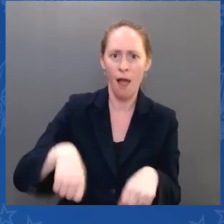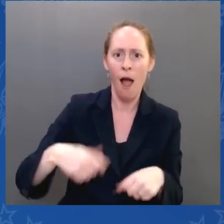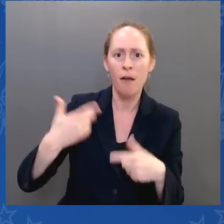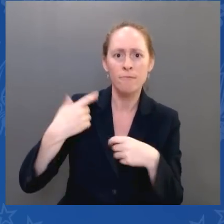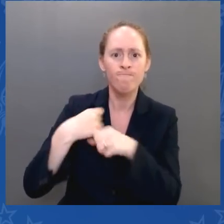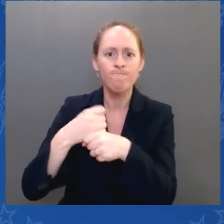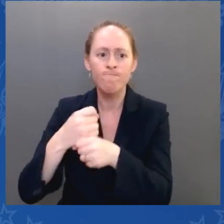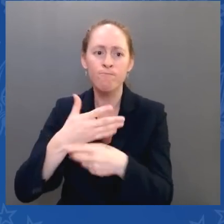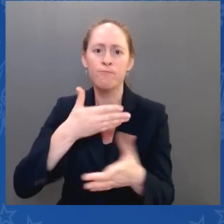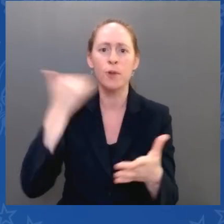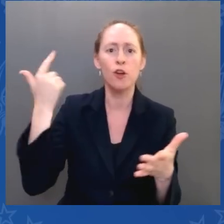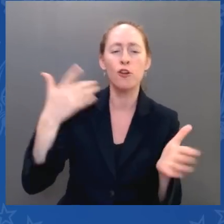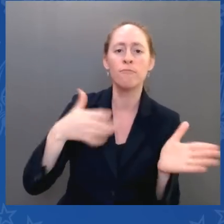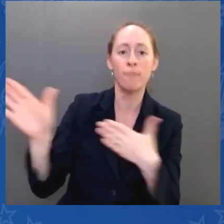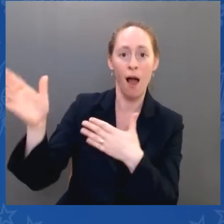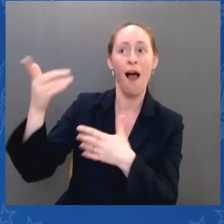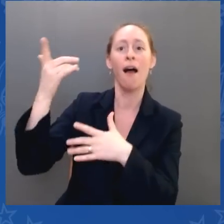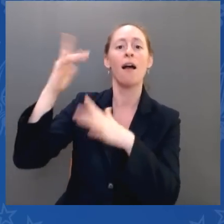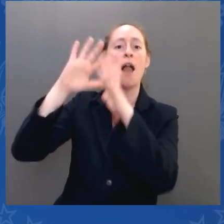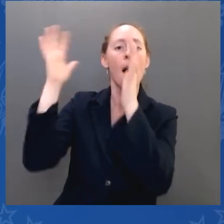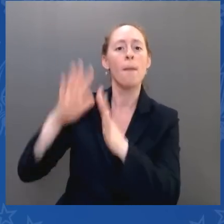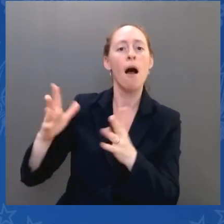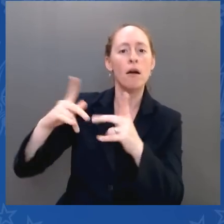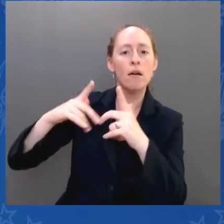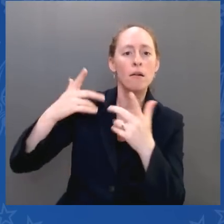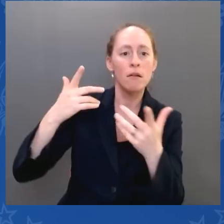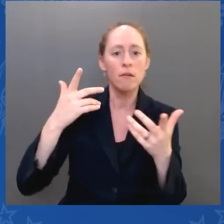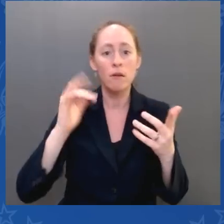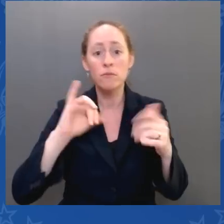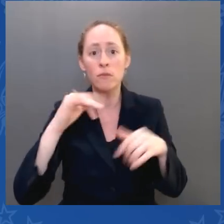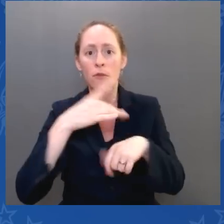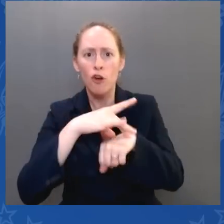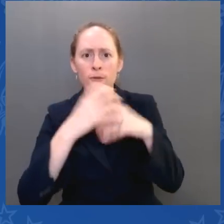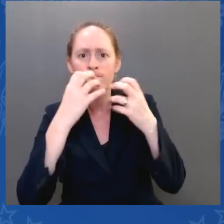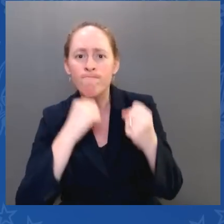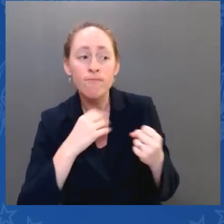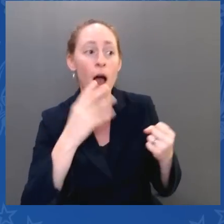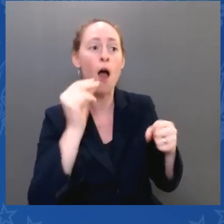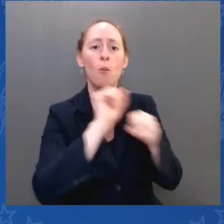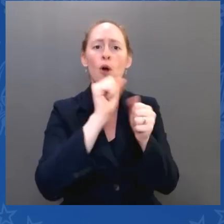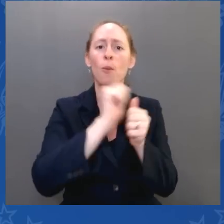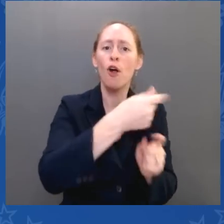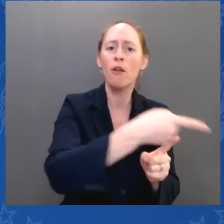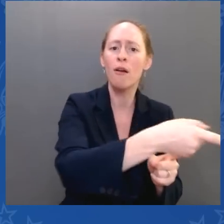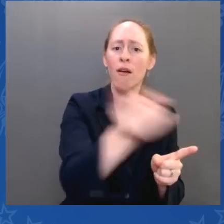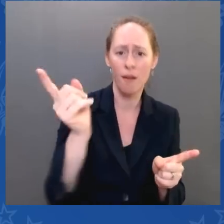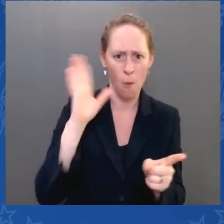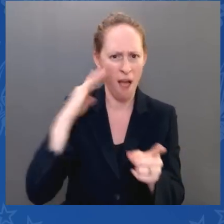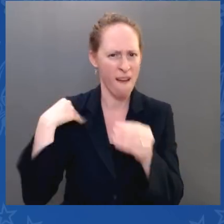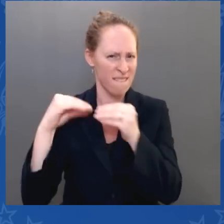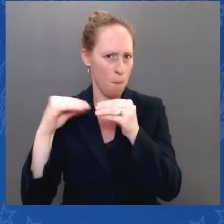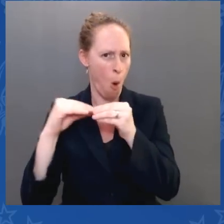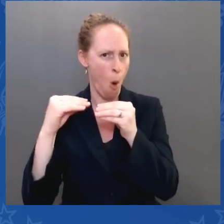in our discussions and more in the coming days. But look, I want to stop here and turn it over to you, Brian. And let's get this briefing started.